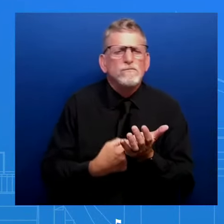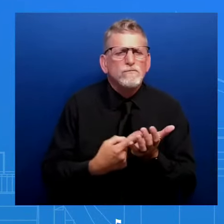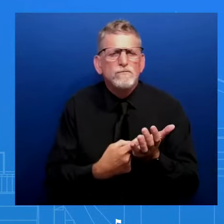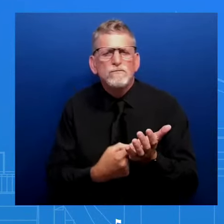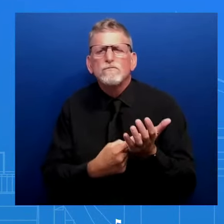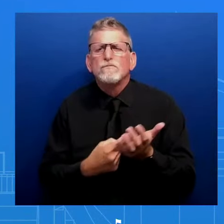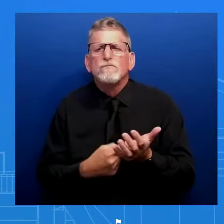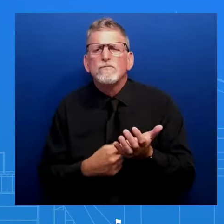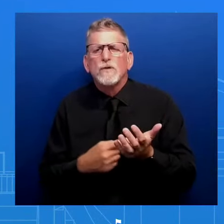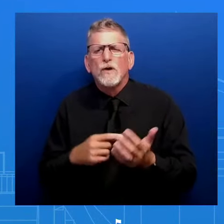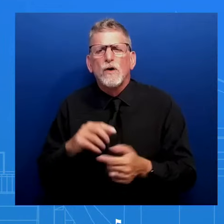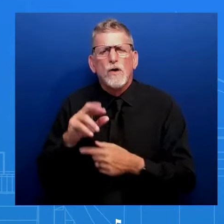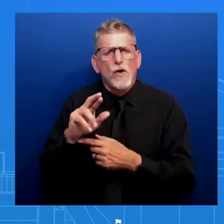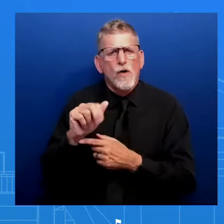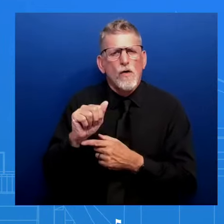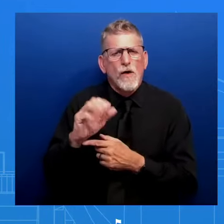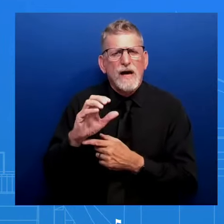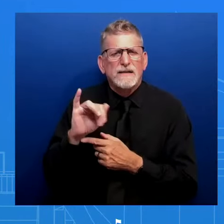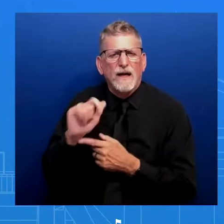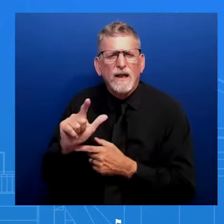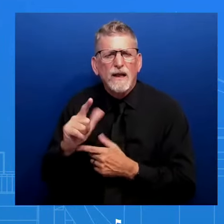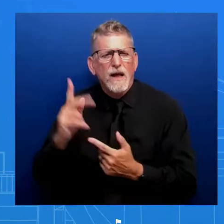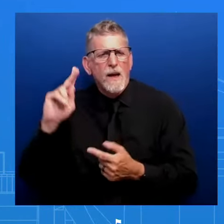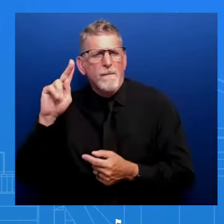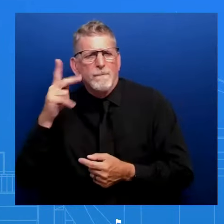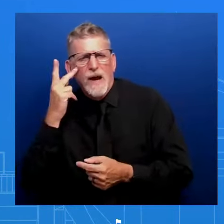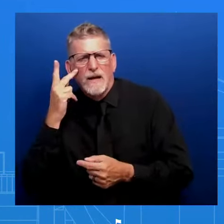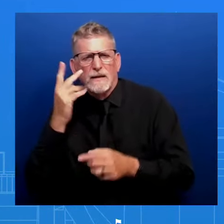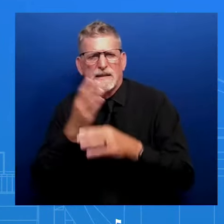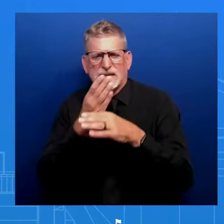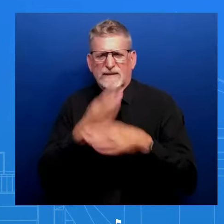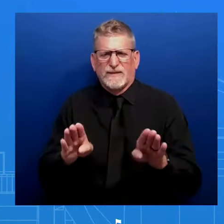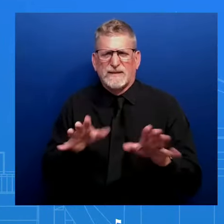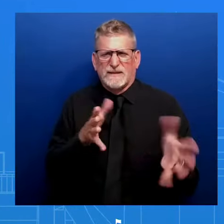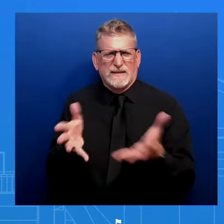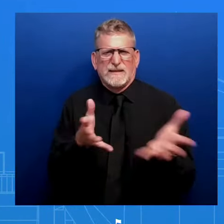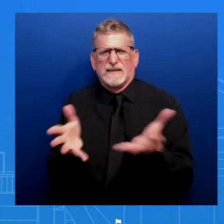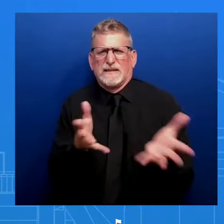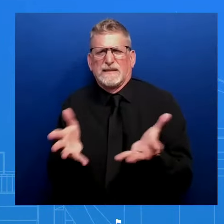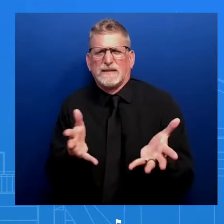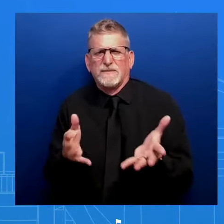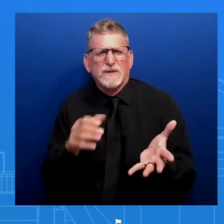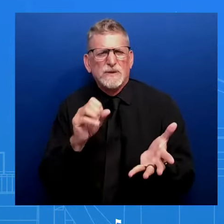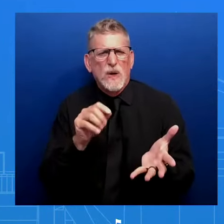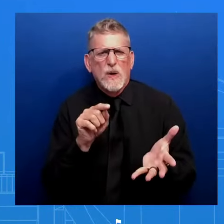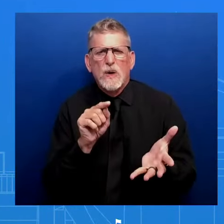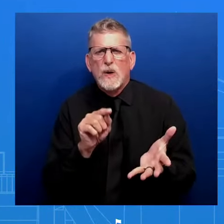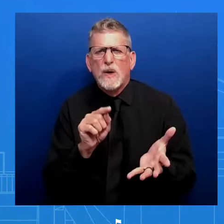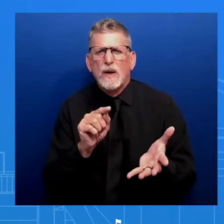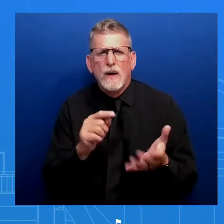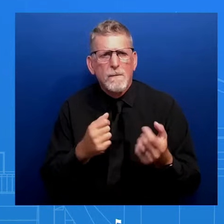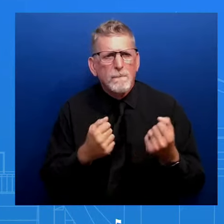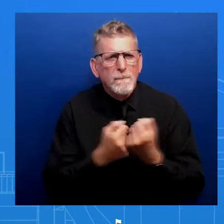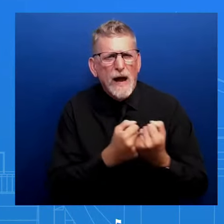to show that patriotism is not just one group? The integration of the military shows